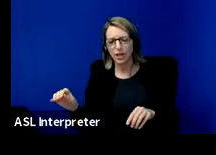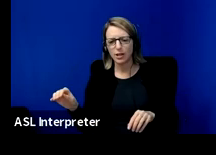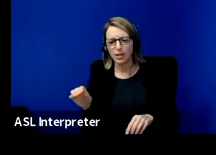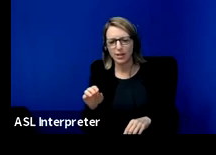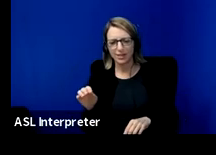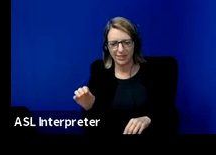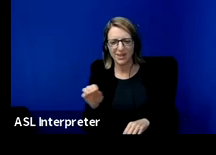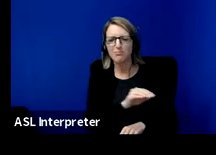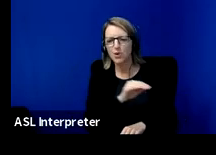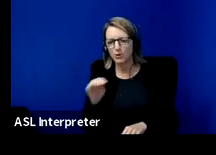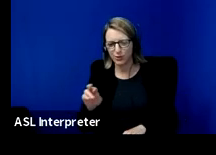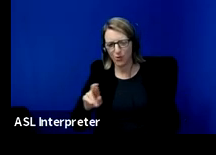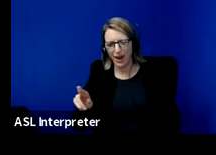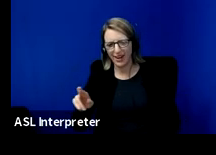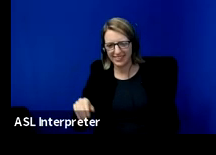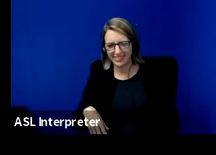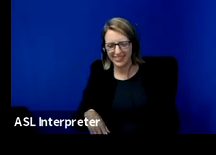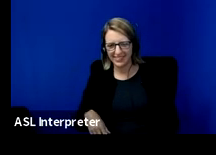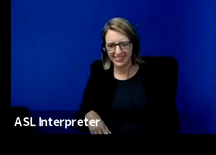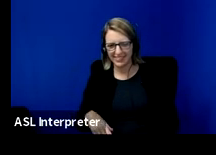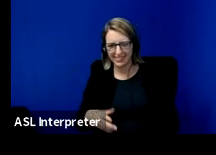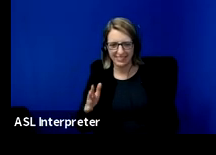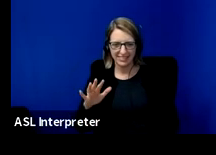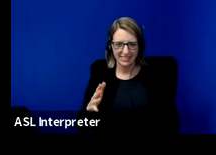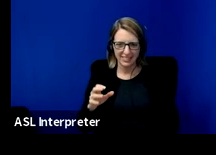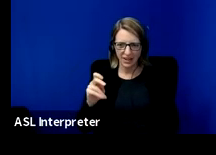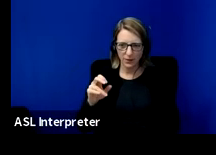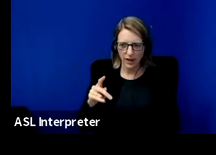ESD 112-- Kristina Wambold: OK, so now I should be able to Publish my course.